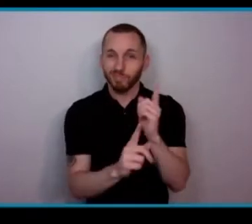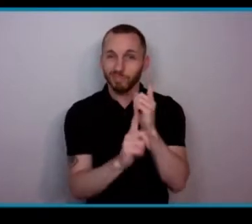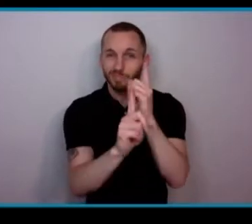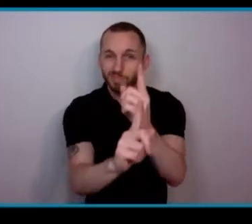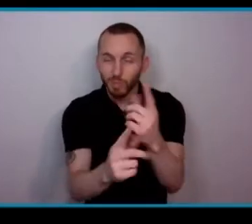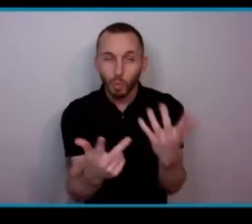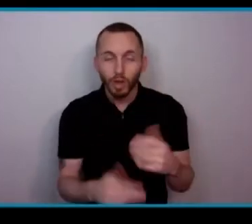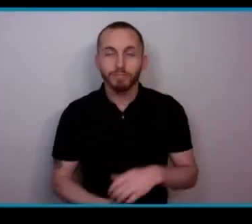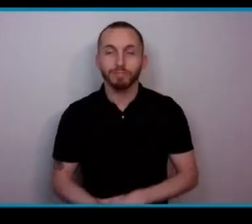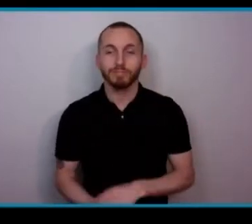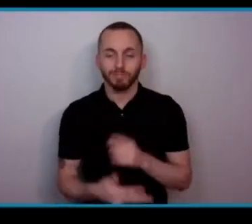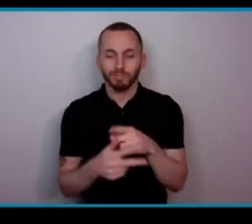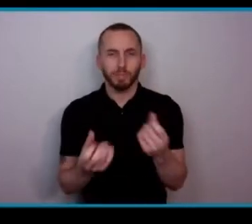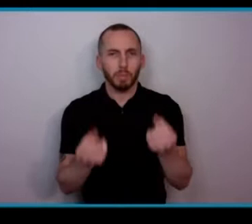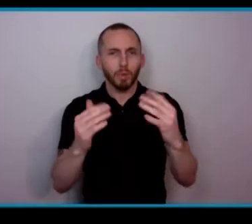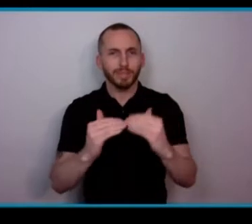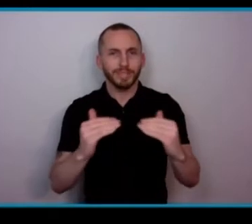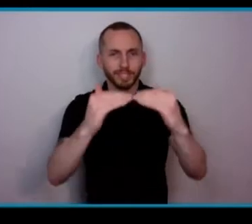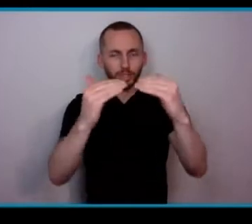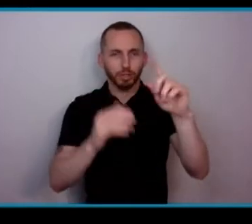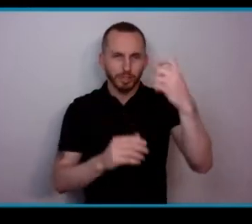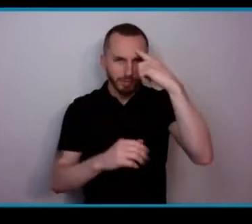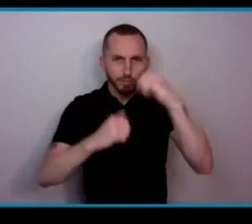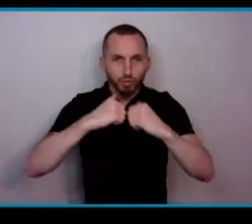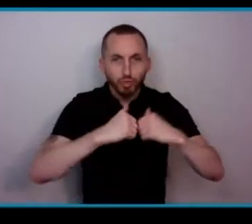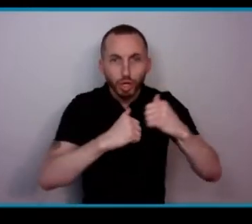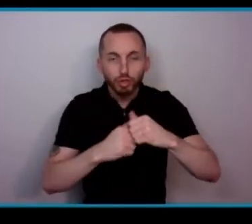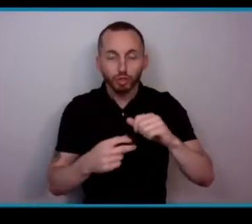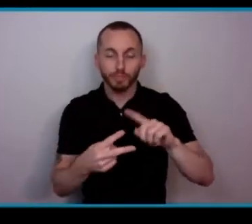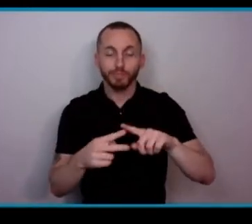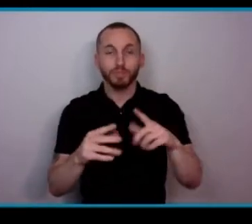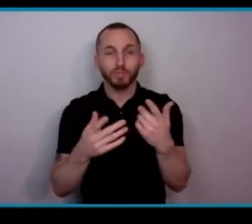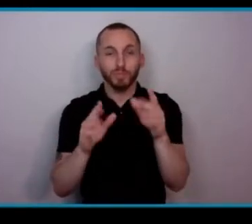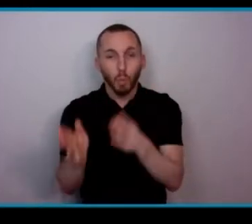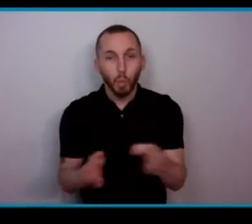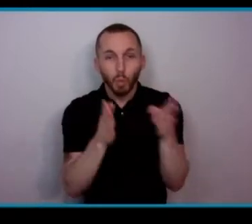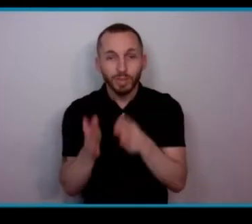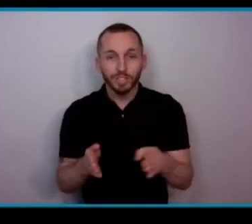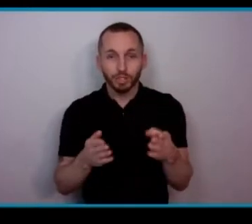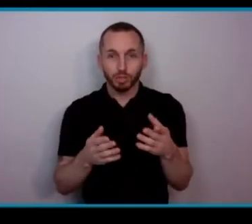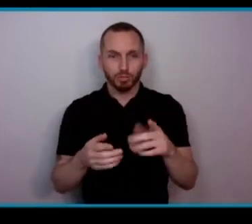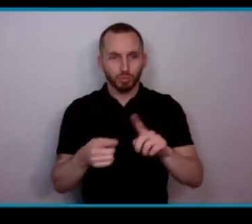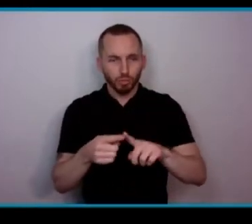structure, to build organizational capacity to drive such research, and to expand existing